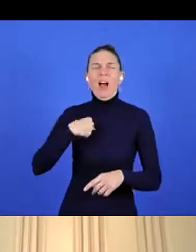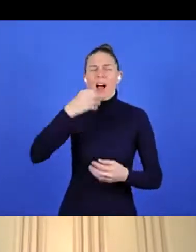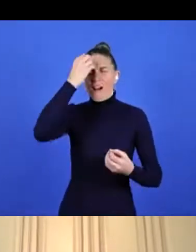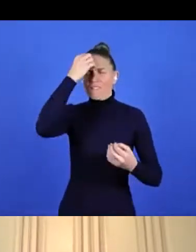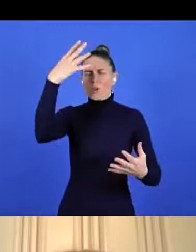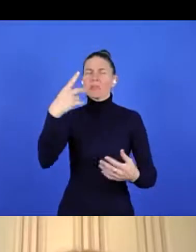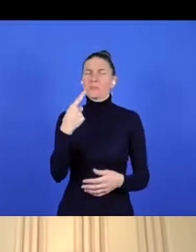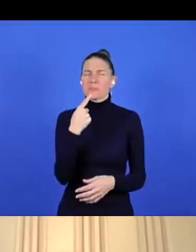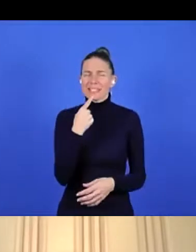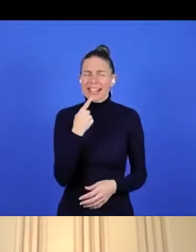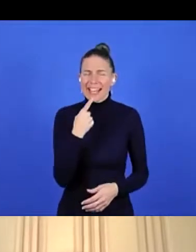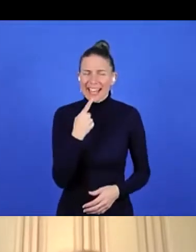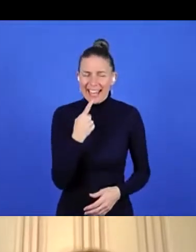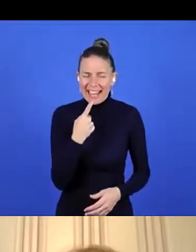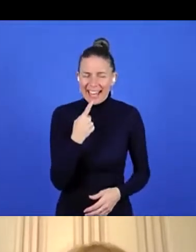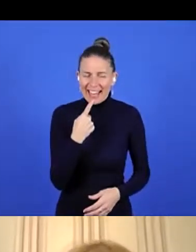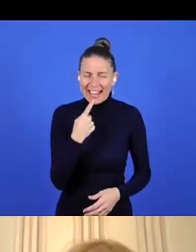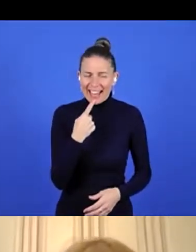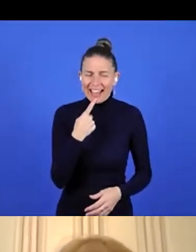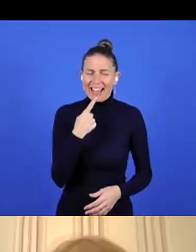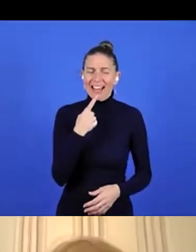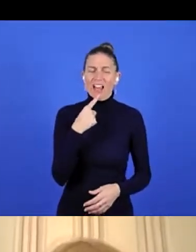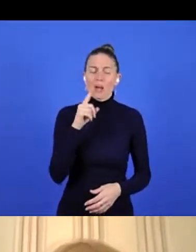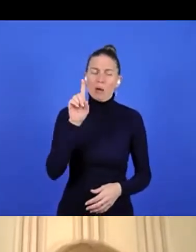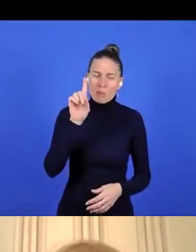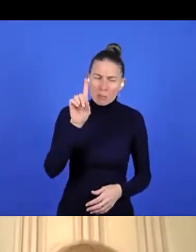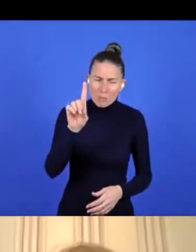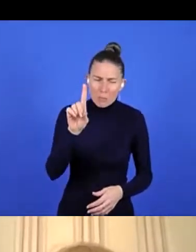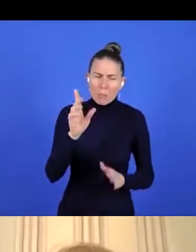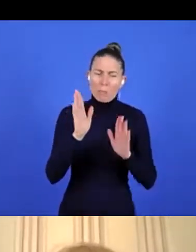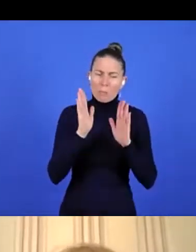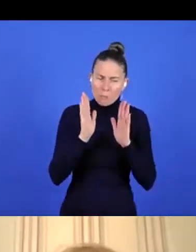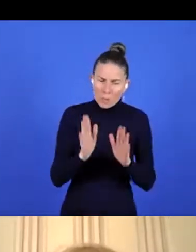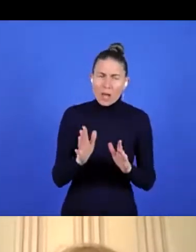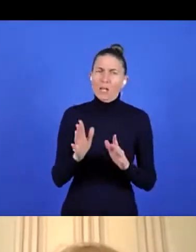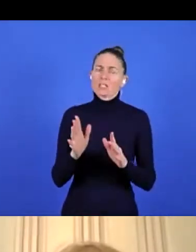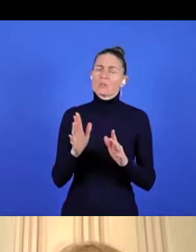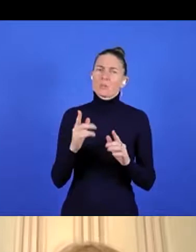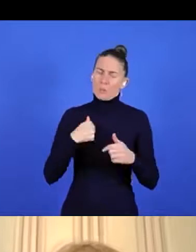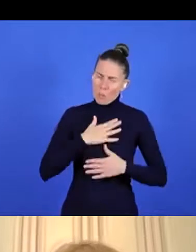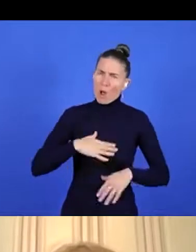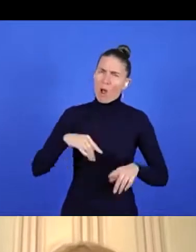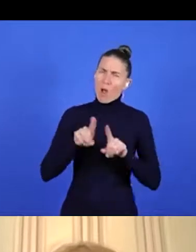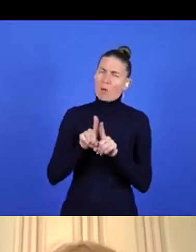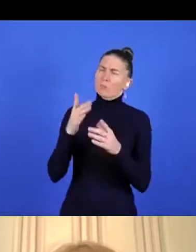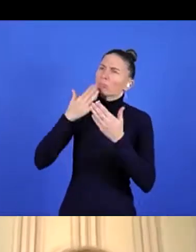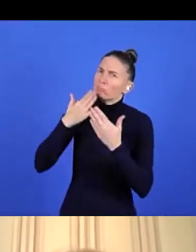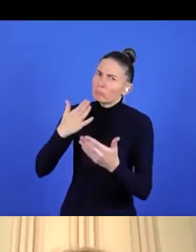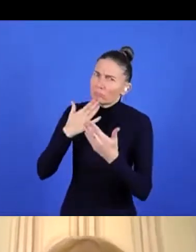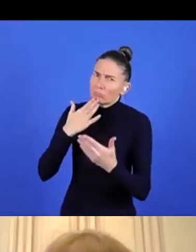also cochlear implant users. I forgot to mention in the video, but we can't always disregard